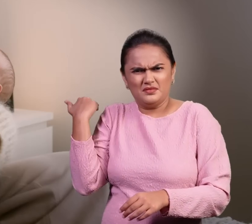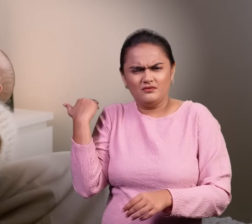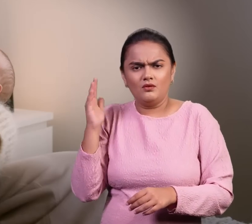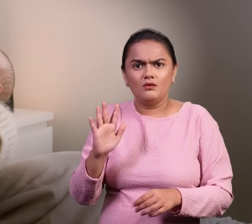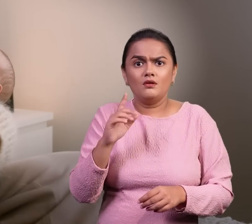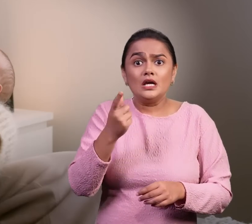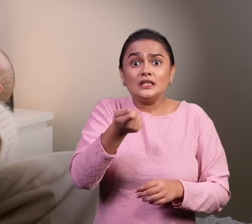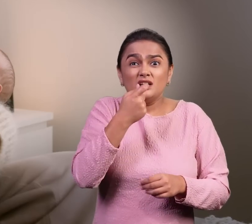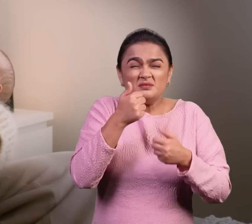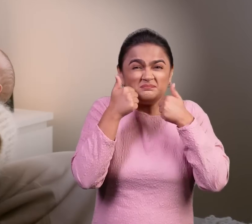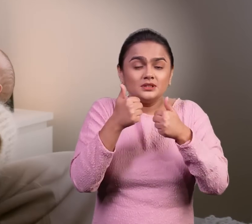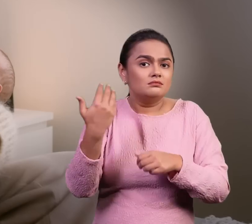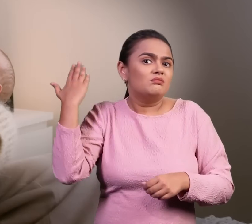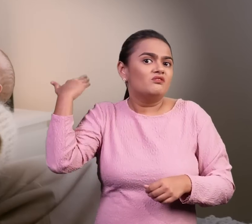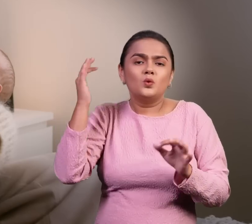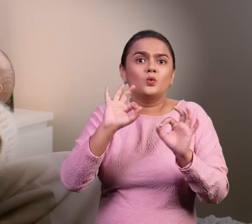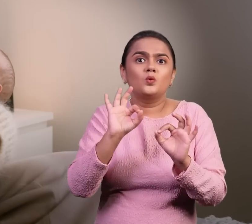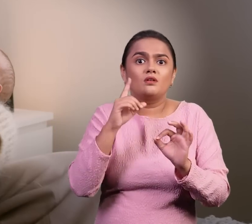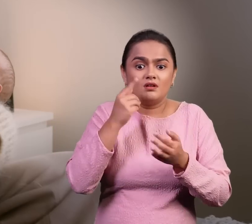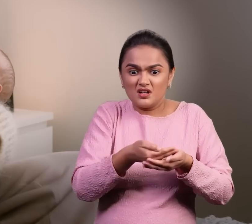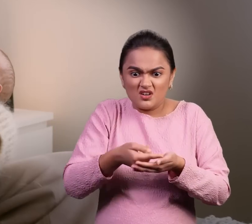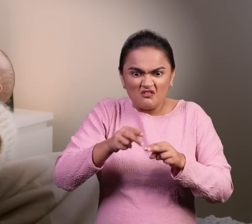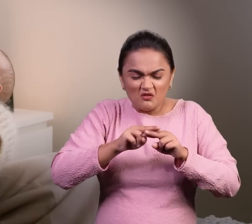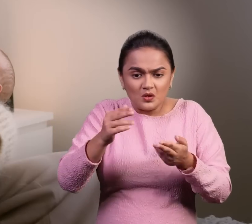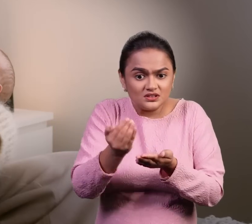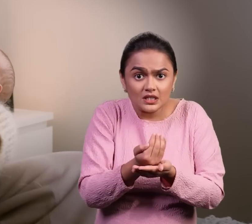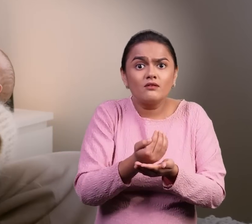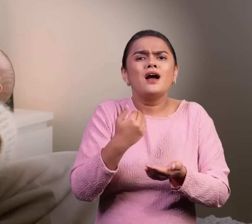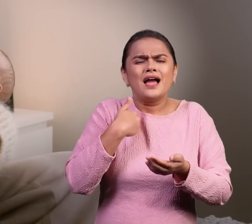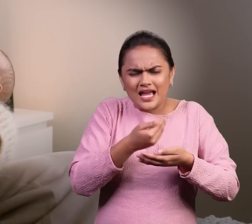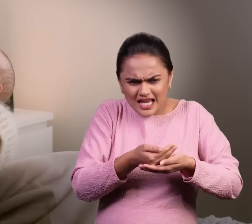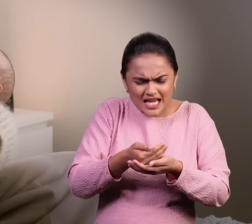Back then, good enough medicines were unavailable to save the child, but we still tried.